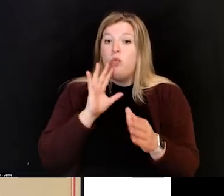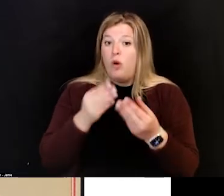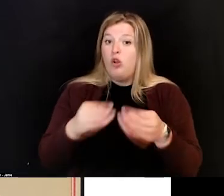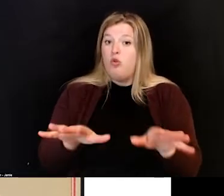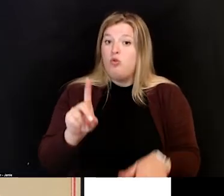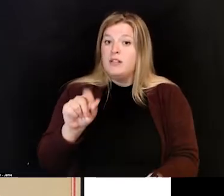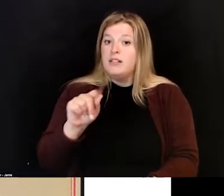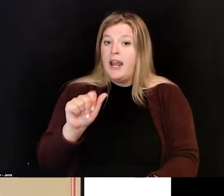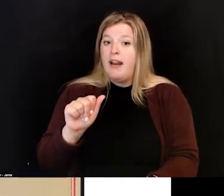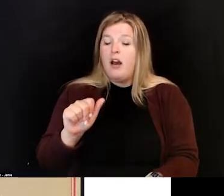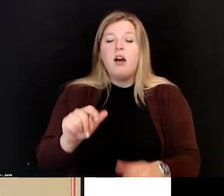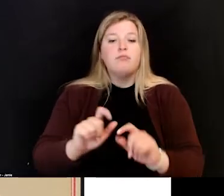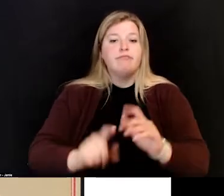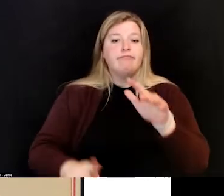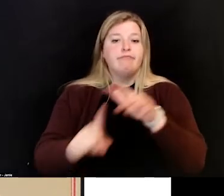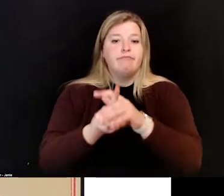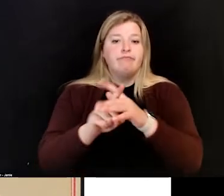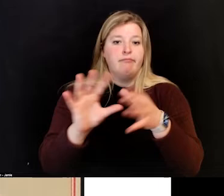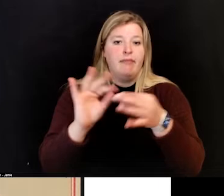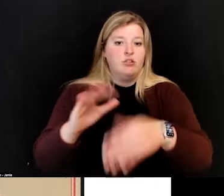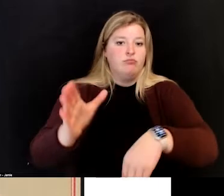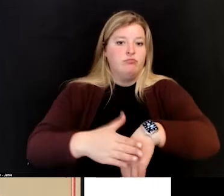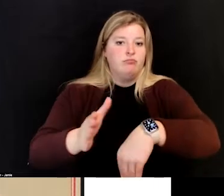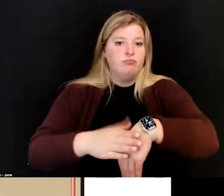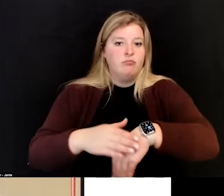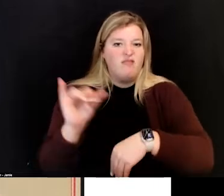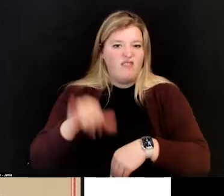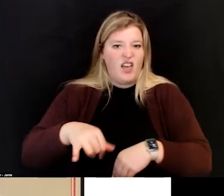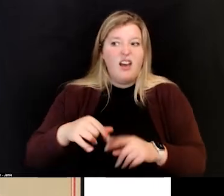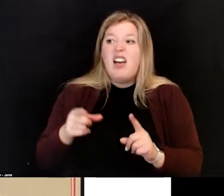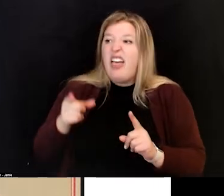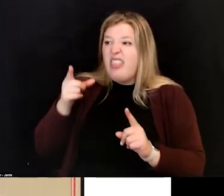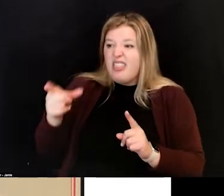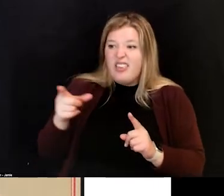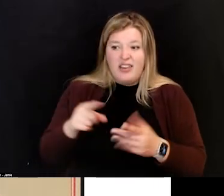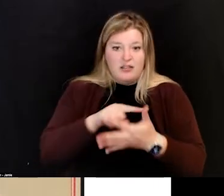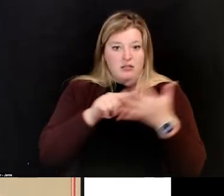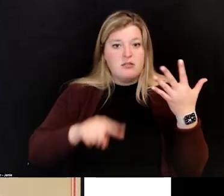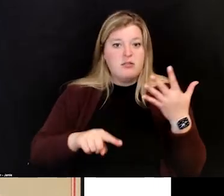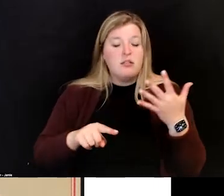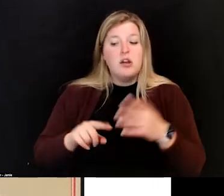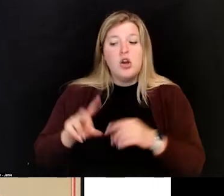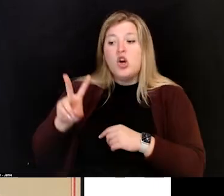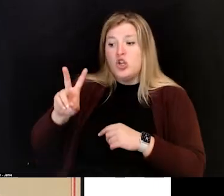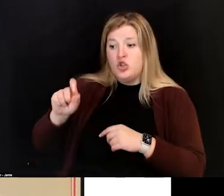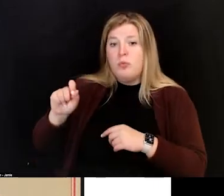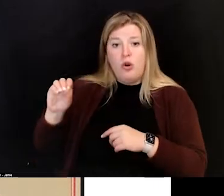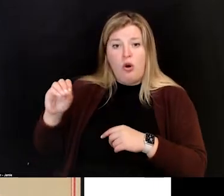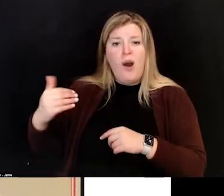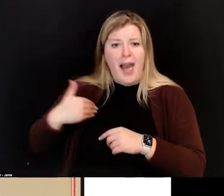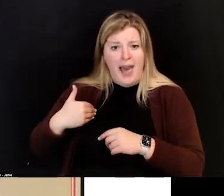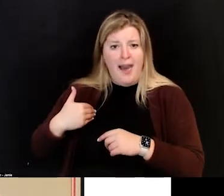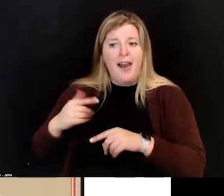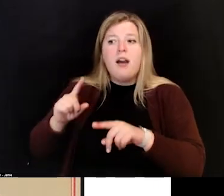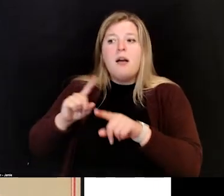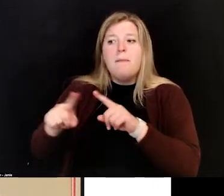So these, again, are different standards that are building on what we already had in 2.0 but are trying to help and improve the support for people